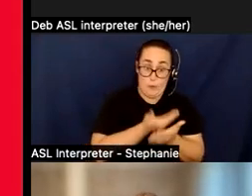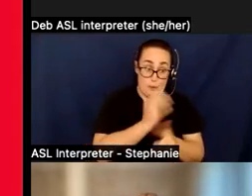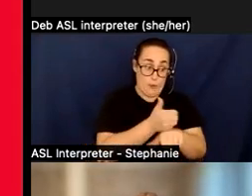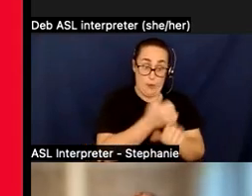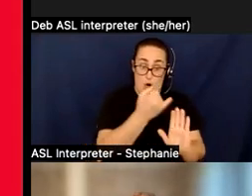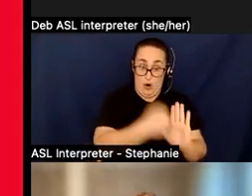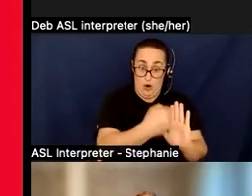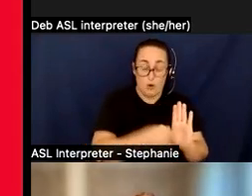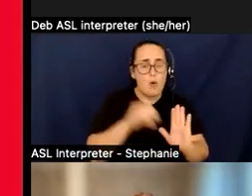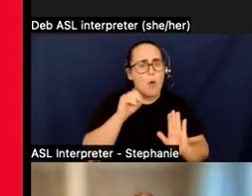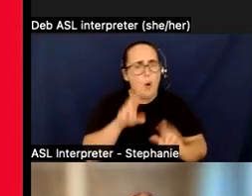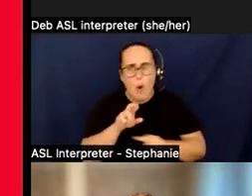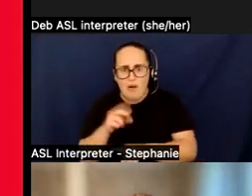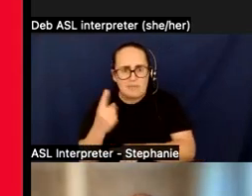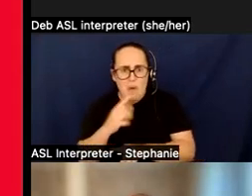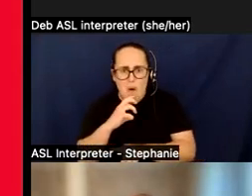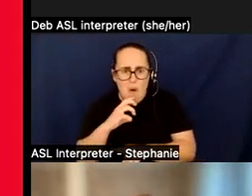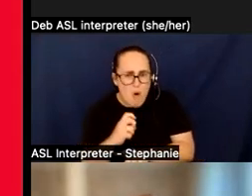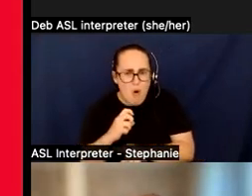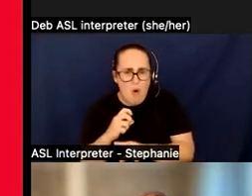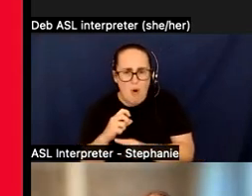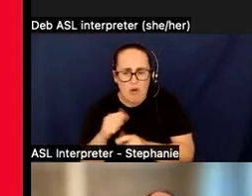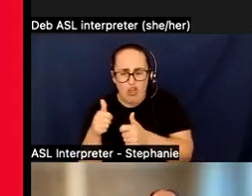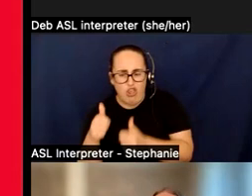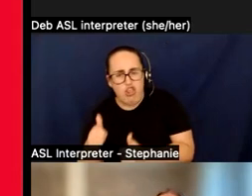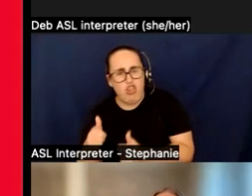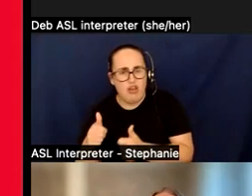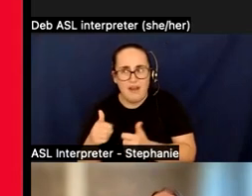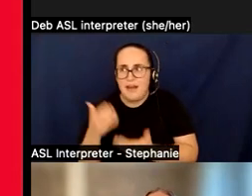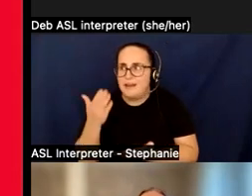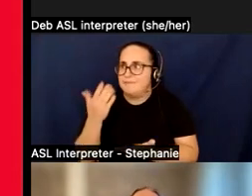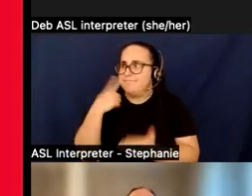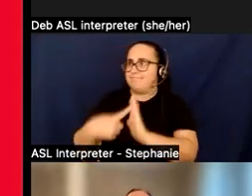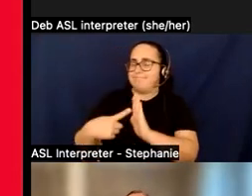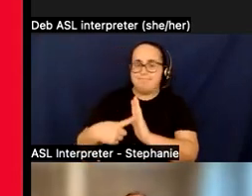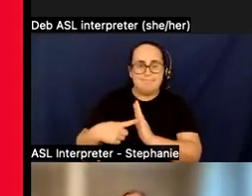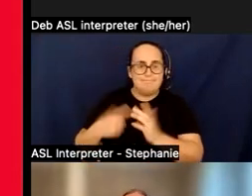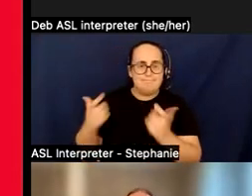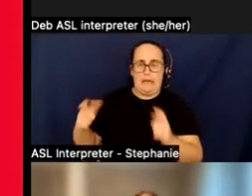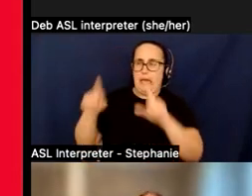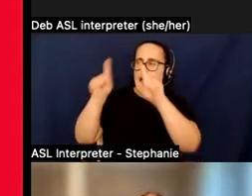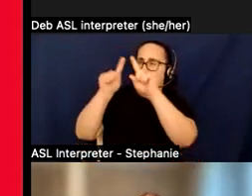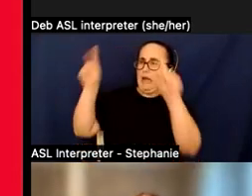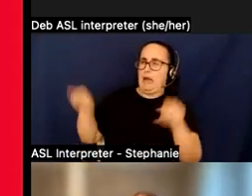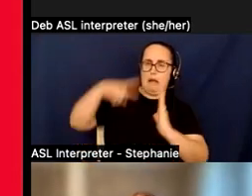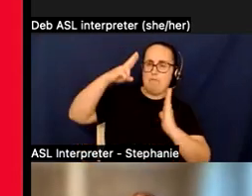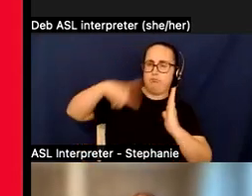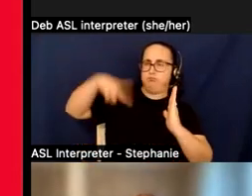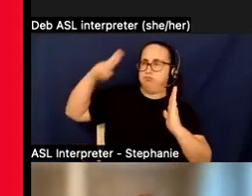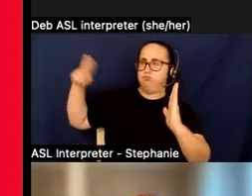So, say there's a mural that the community really loved and they want to see it come back to life. This program could be used to